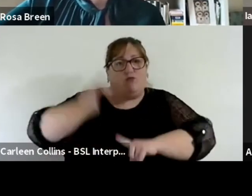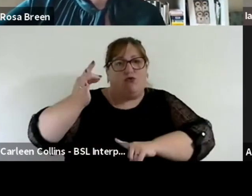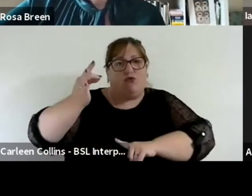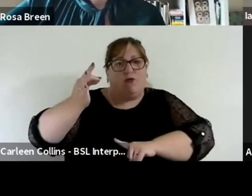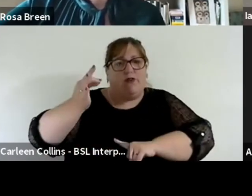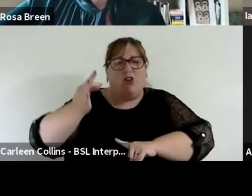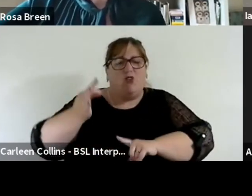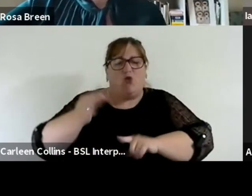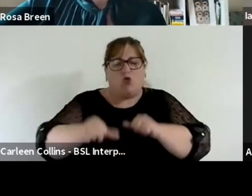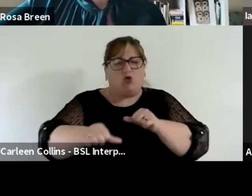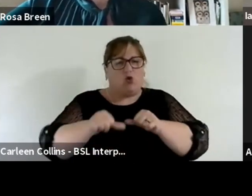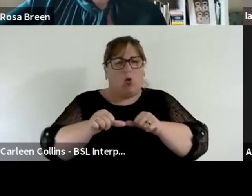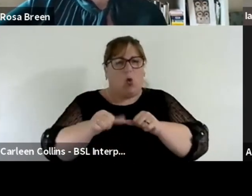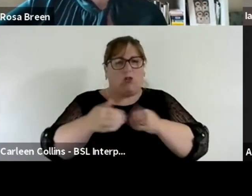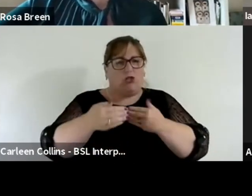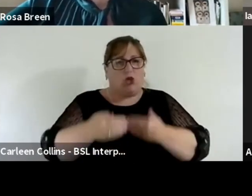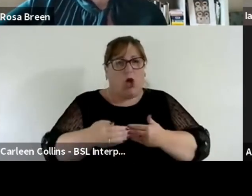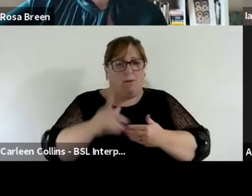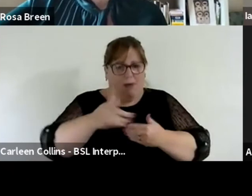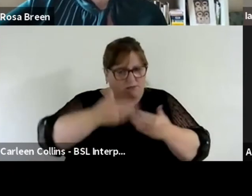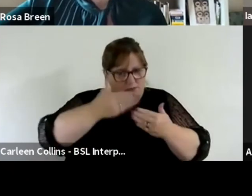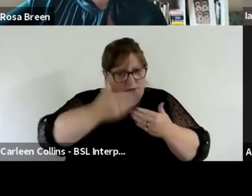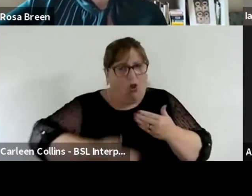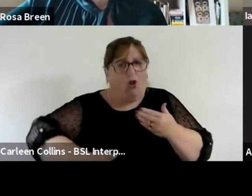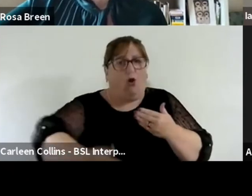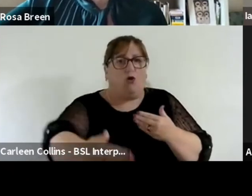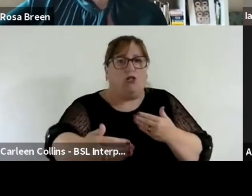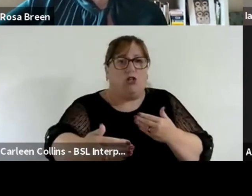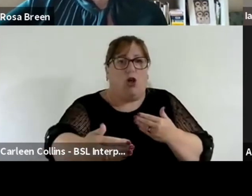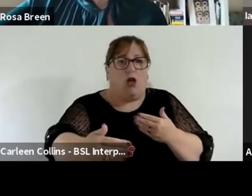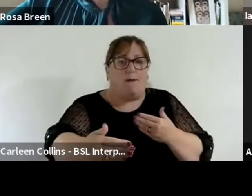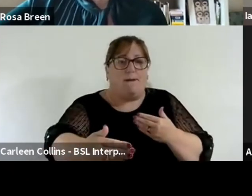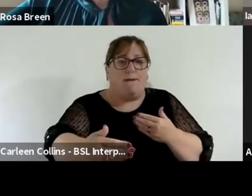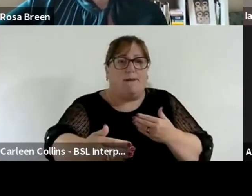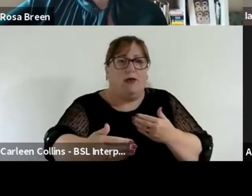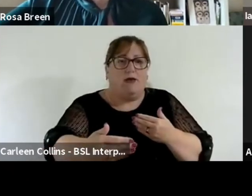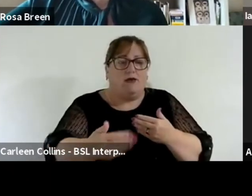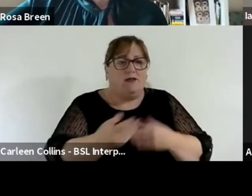the respect at work programme in bringing in, external director to see how we can improve, it was an